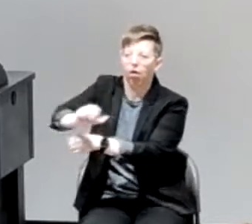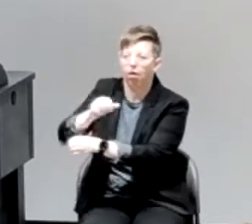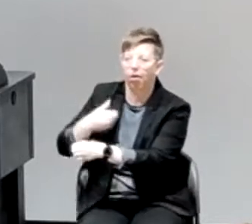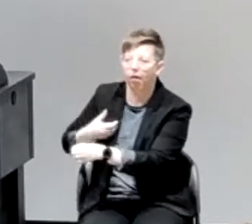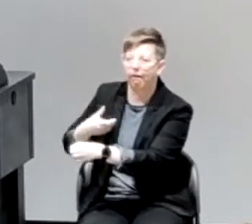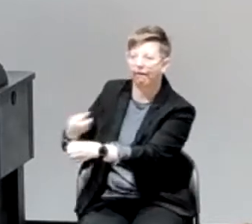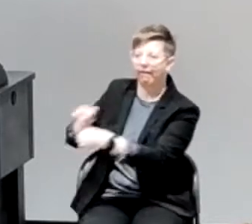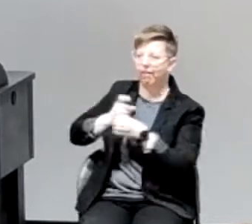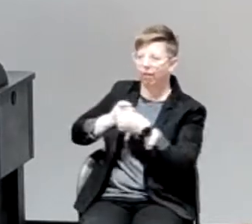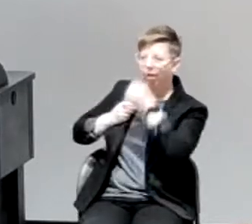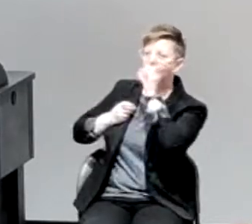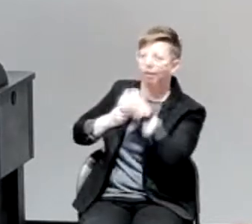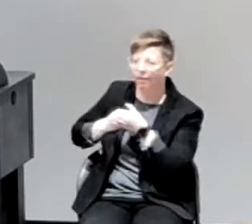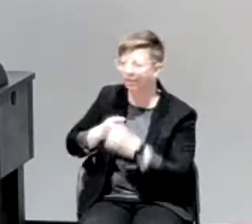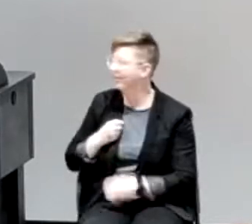Is there a bottle of water anywhere